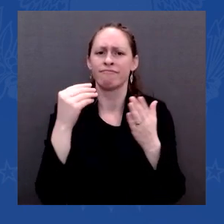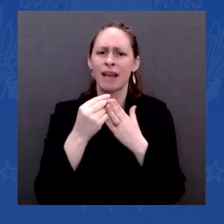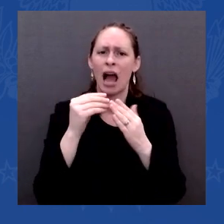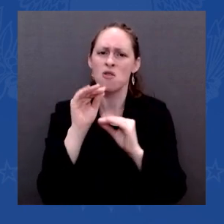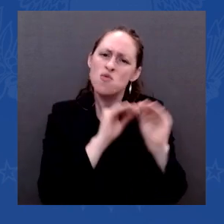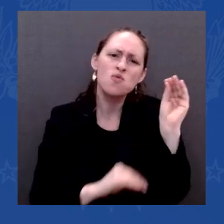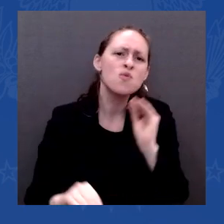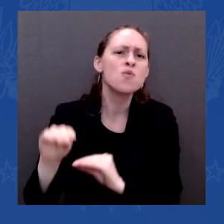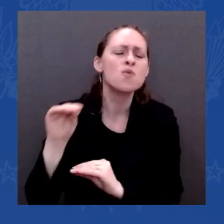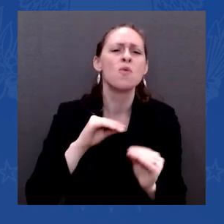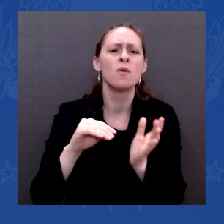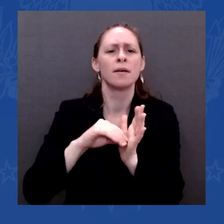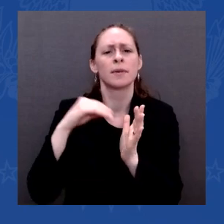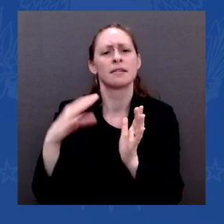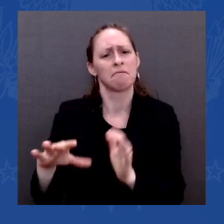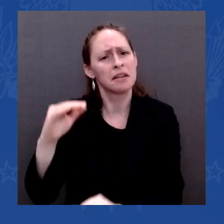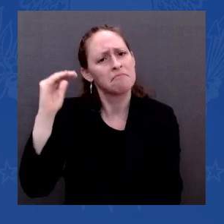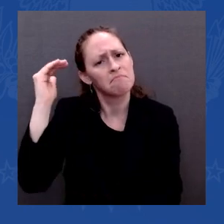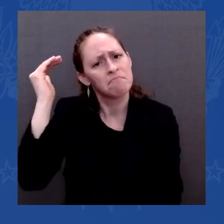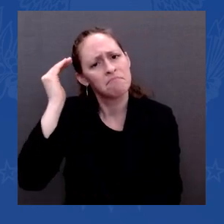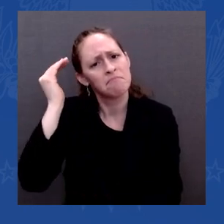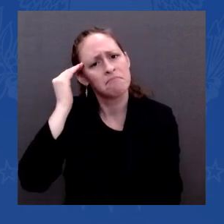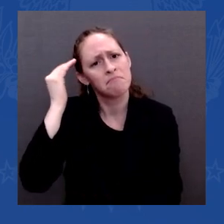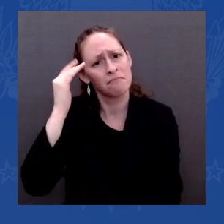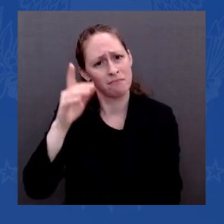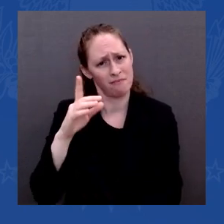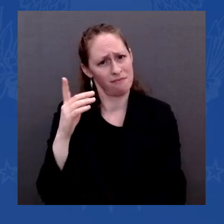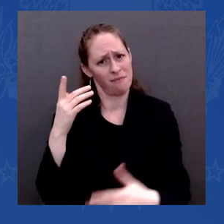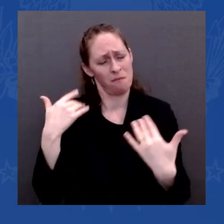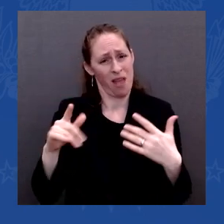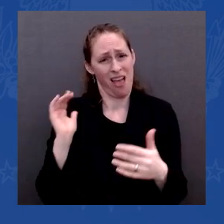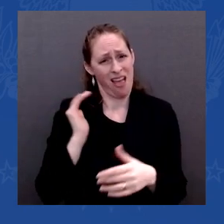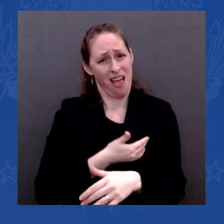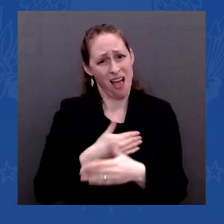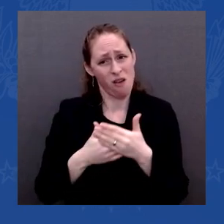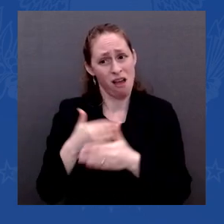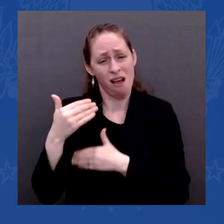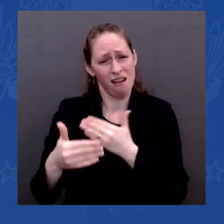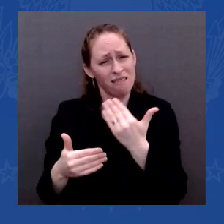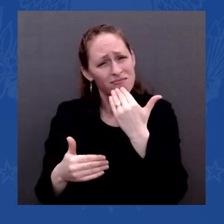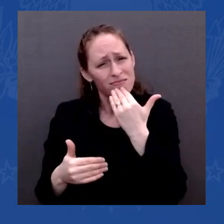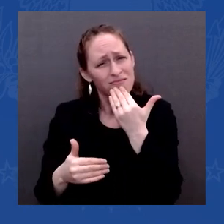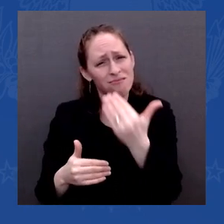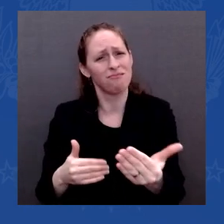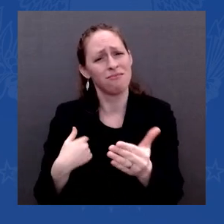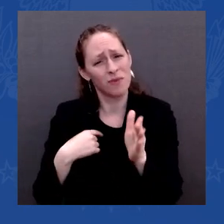In 2021, more jobs are created in America than ever in a single year in American history.